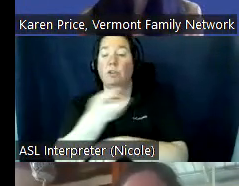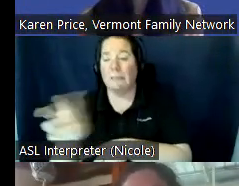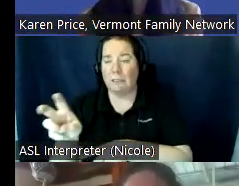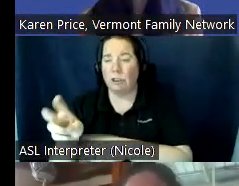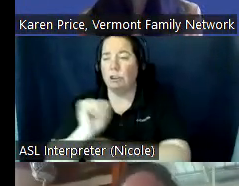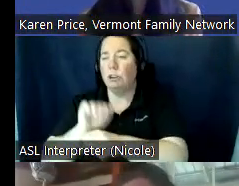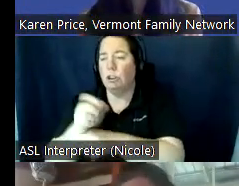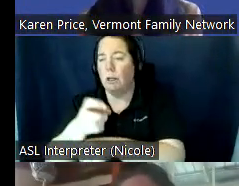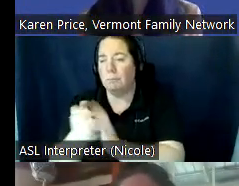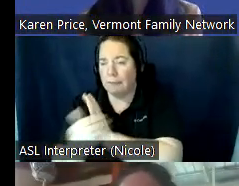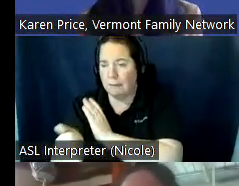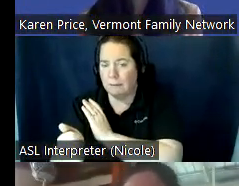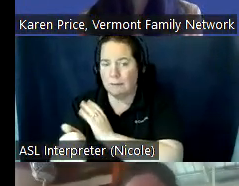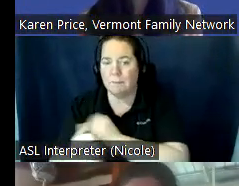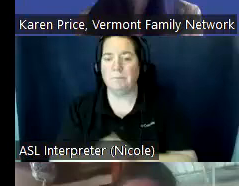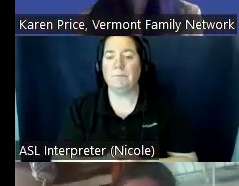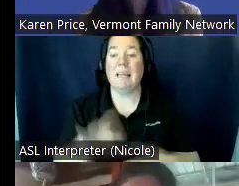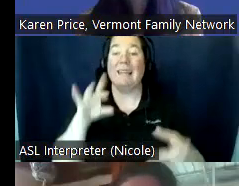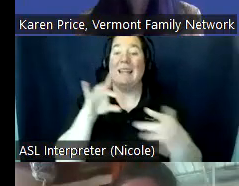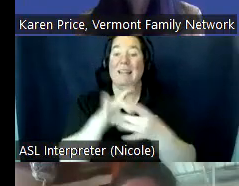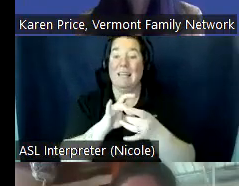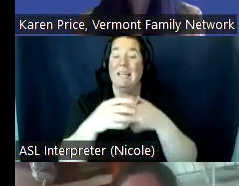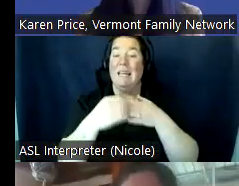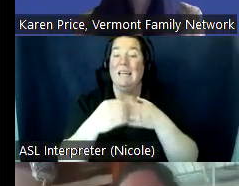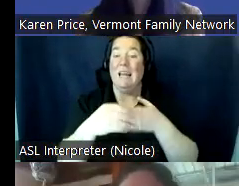The link to the guidance document is going to contain that full list and